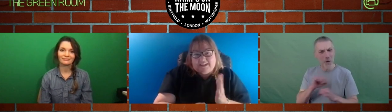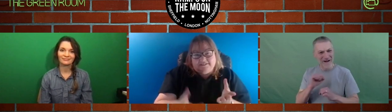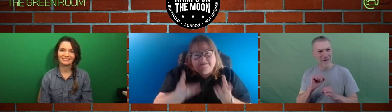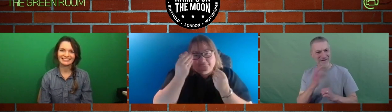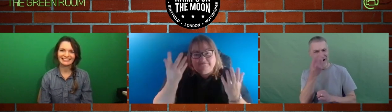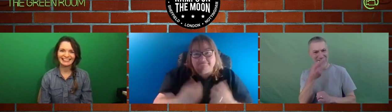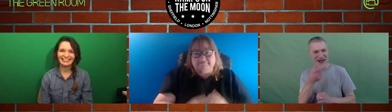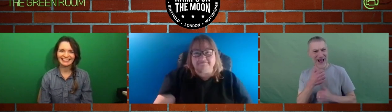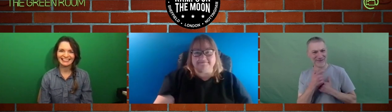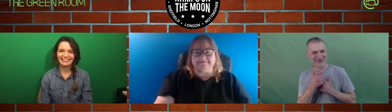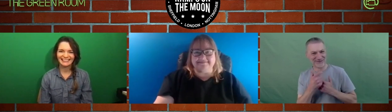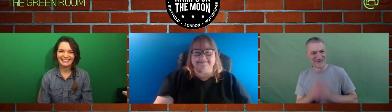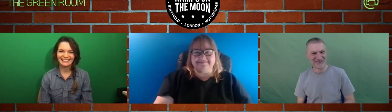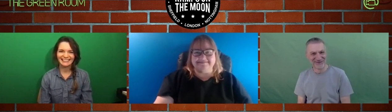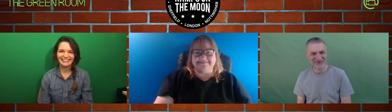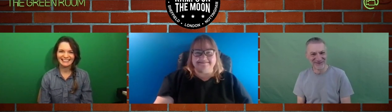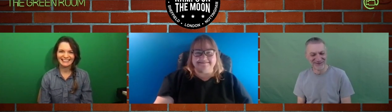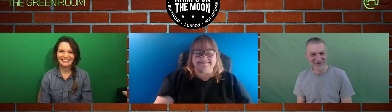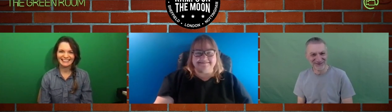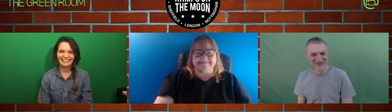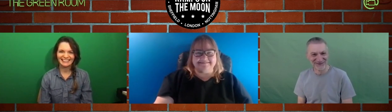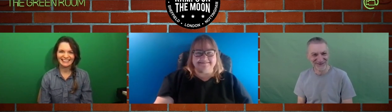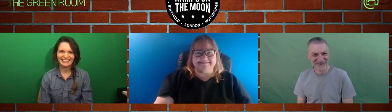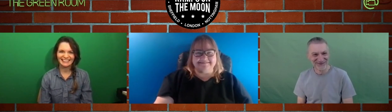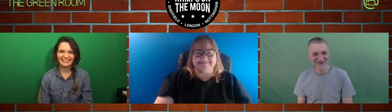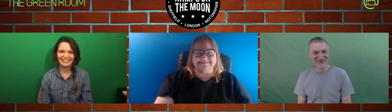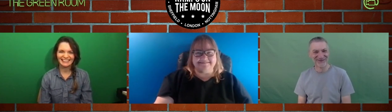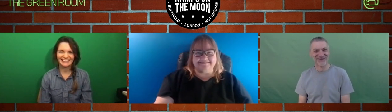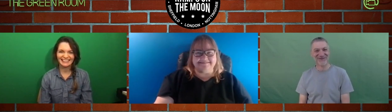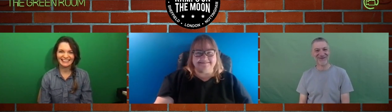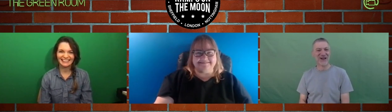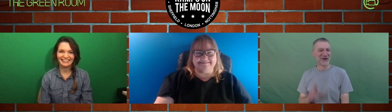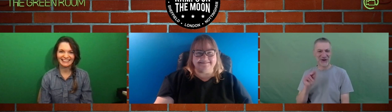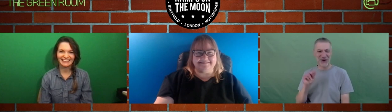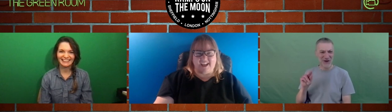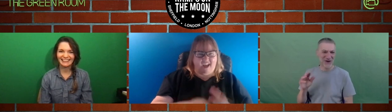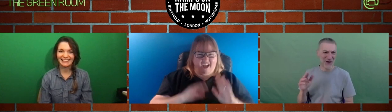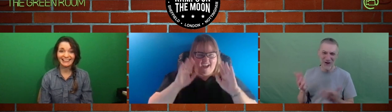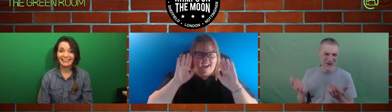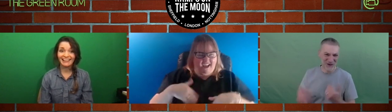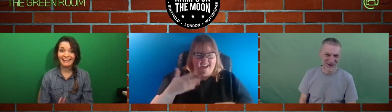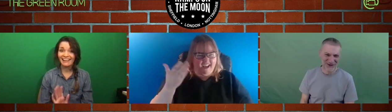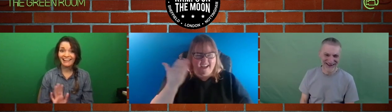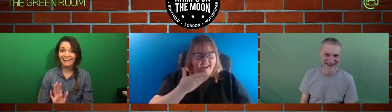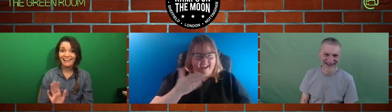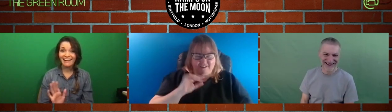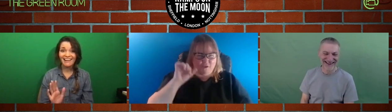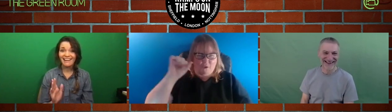Oh don't be silly. It wasn't your fault Rebekah. Its one of those things. CLE: We were both